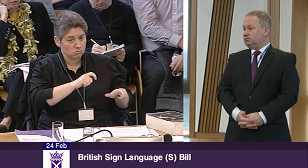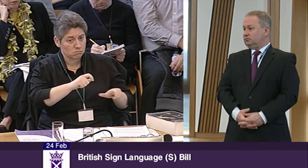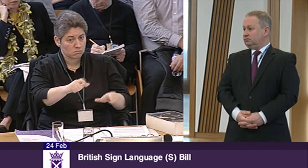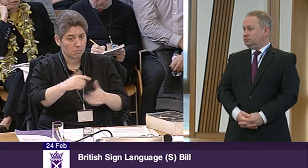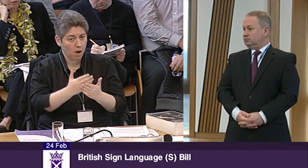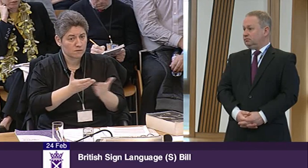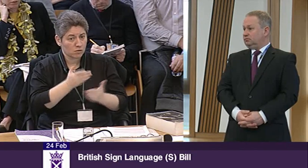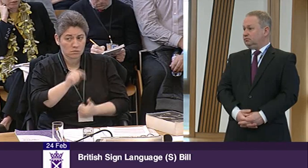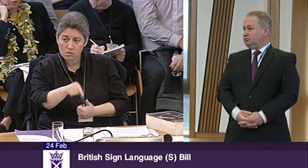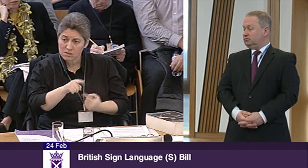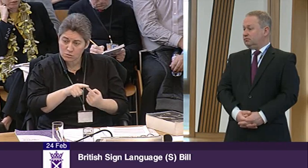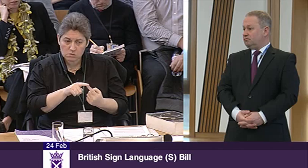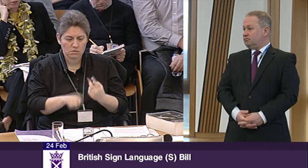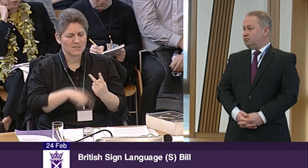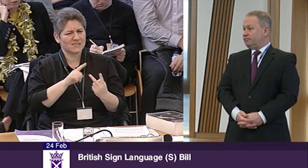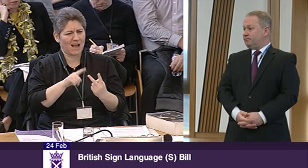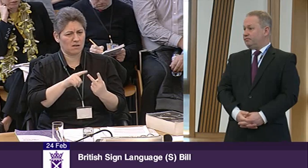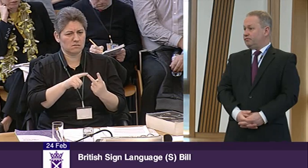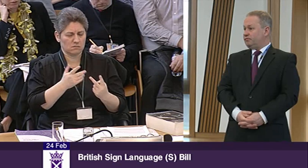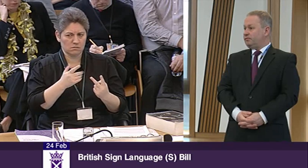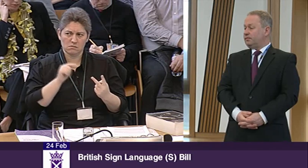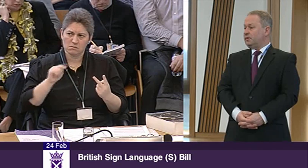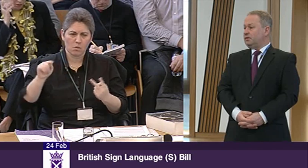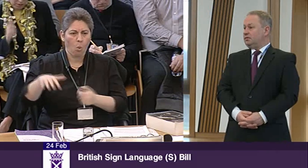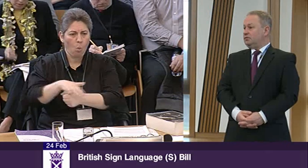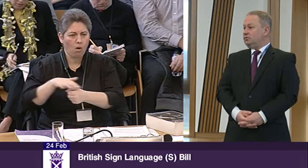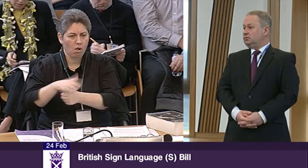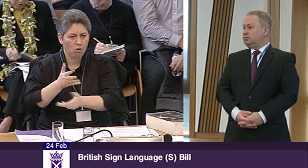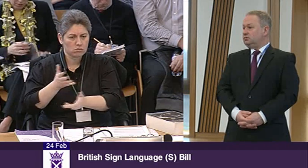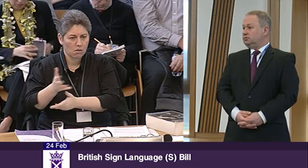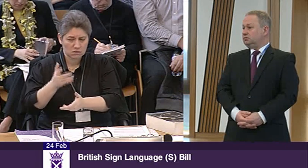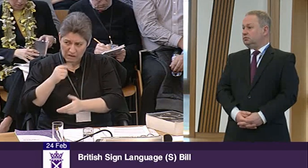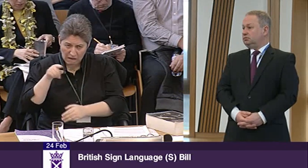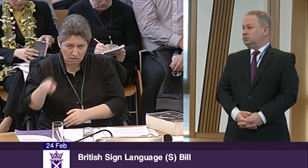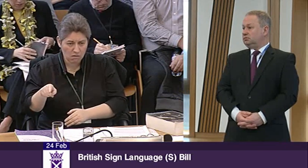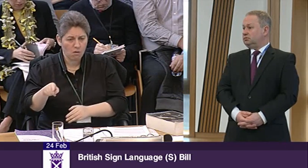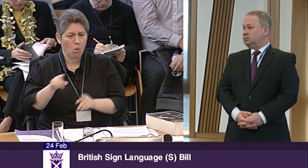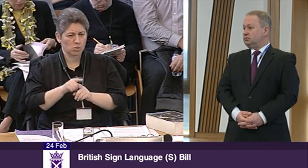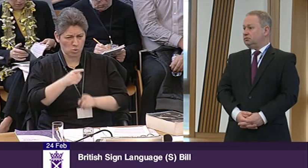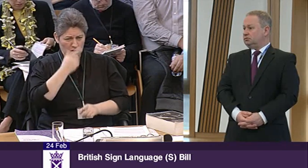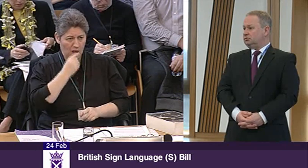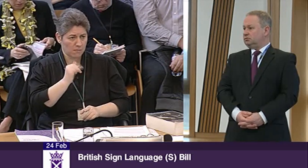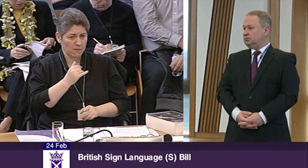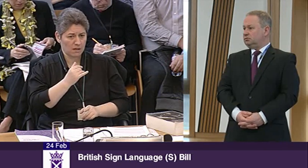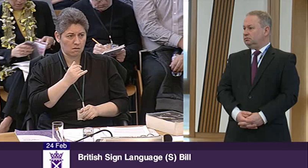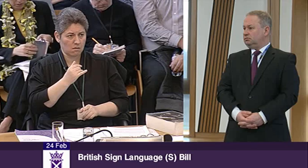that initiative has received. We would like to congratulate you on that and to say that it should be an on-going part of the consultation process with the deaf community.